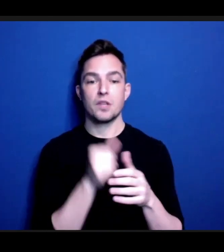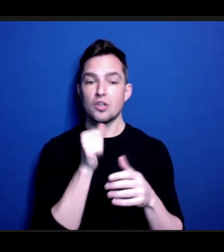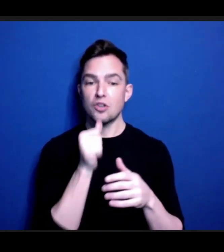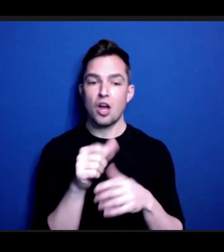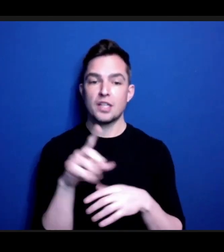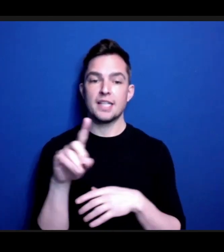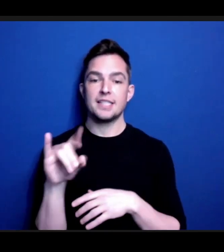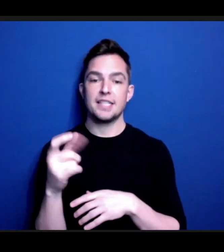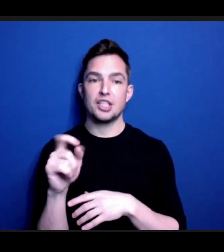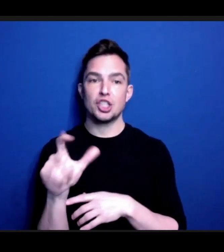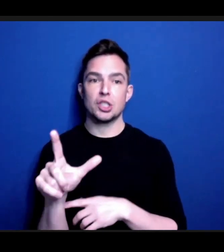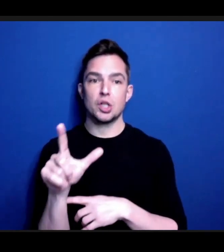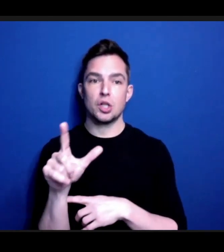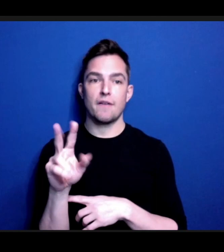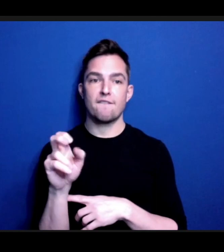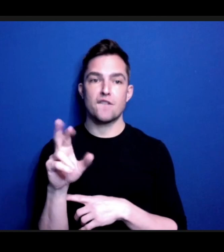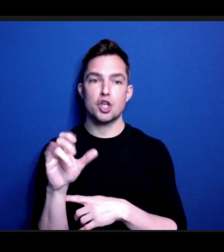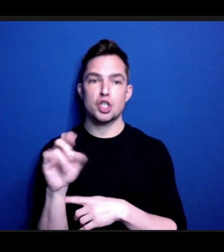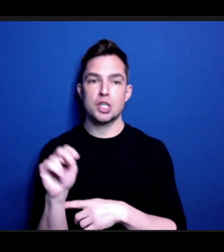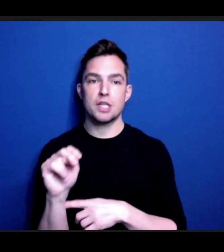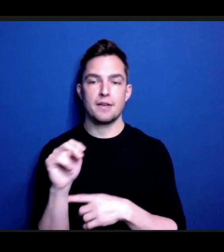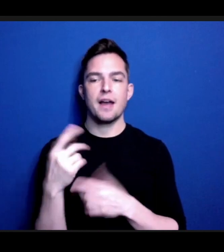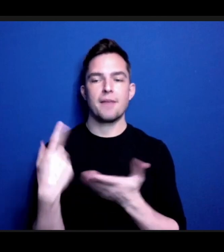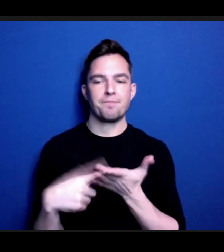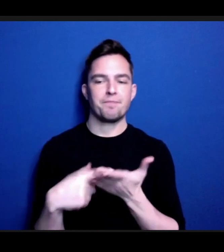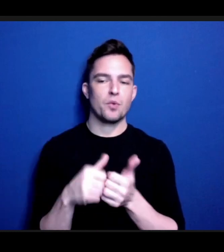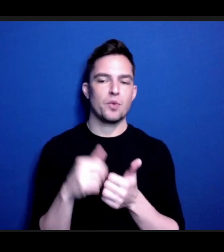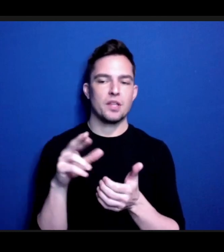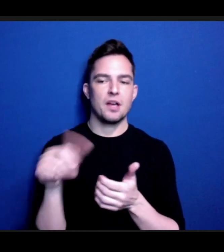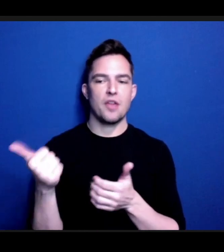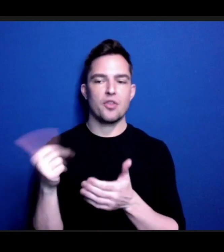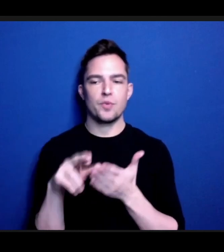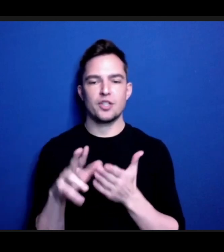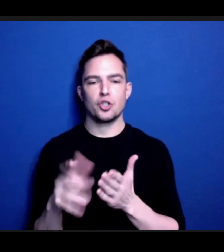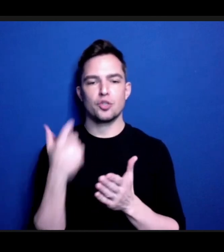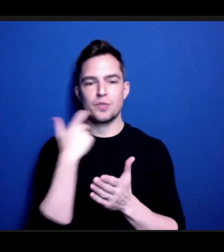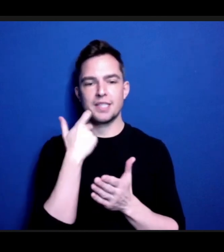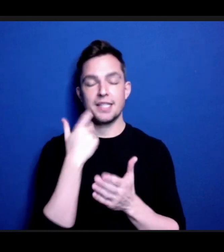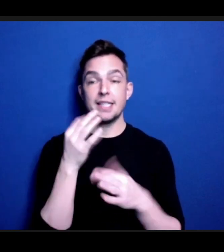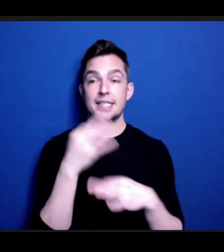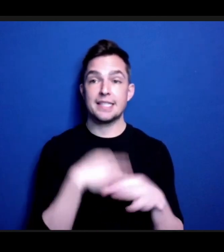So I had this conversation with a researcher recently, instead of recording your interviews